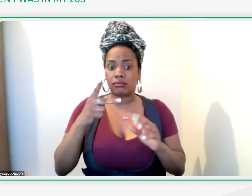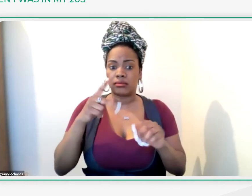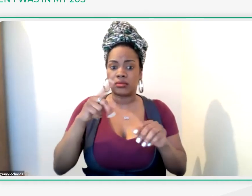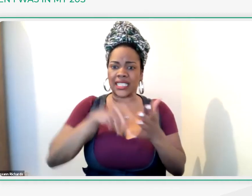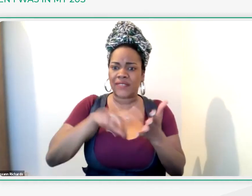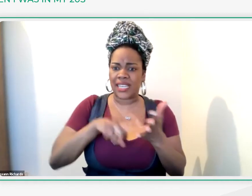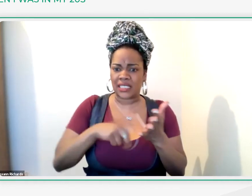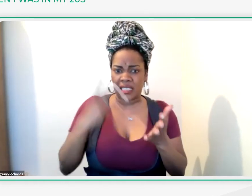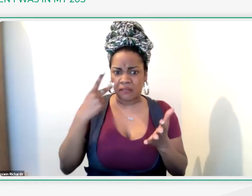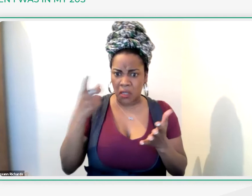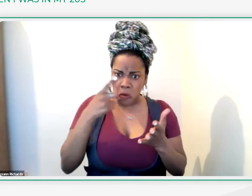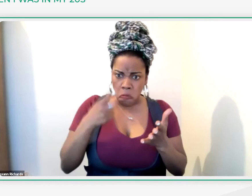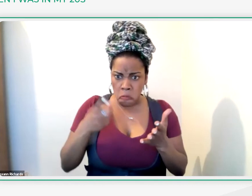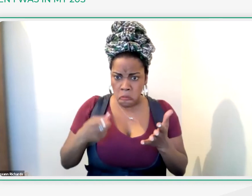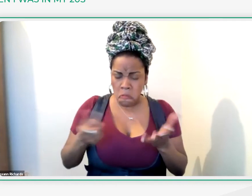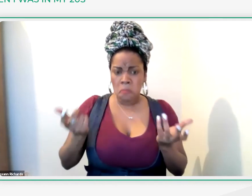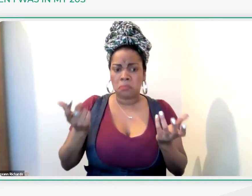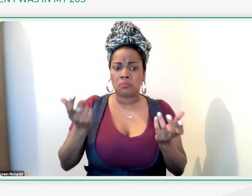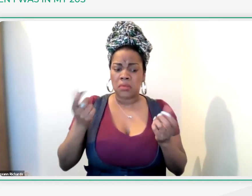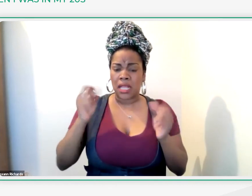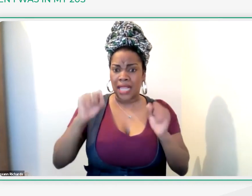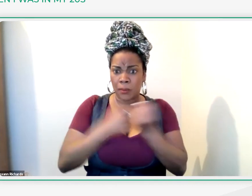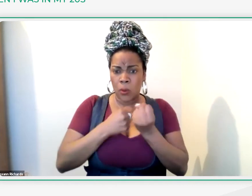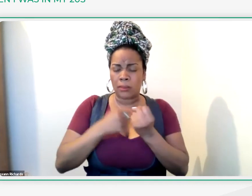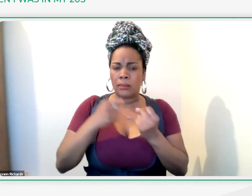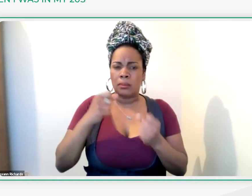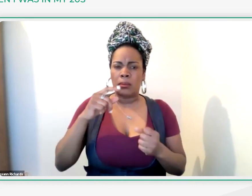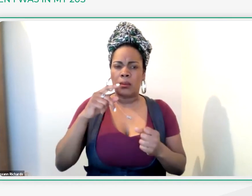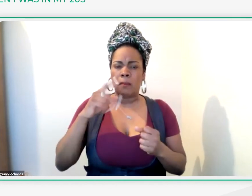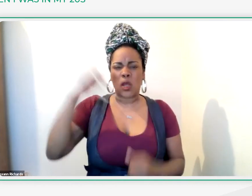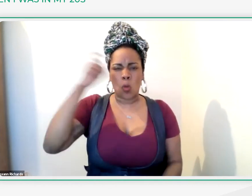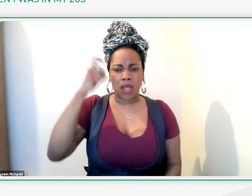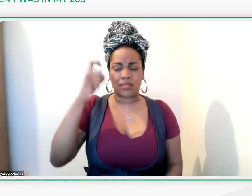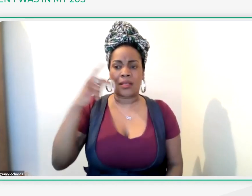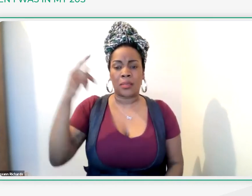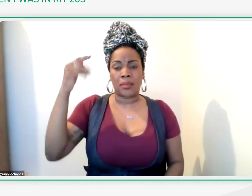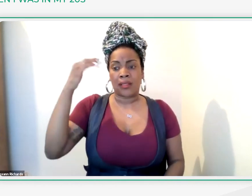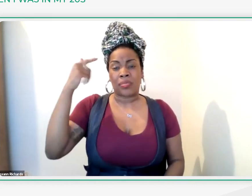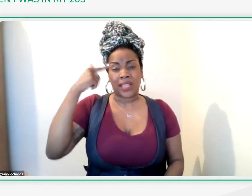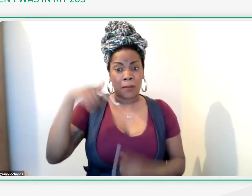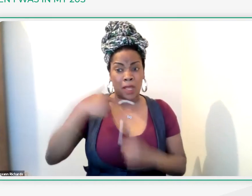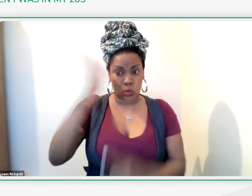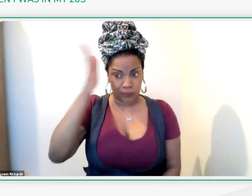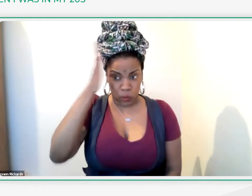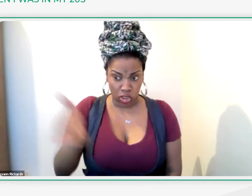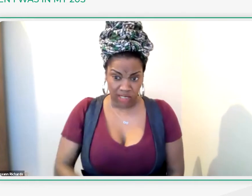Do a little bit of investigating to see what option is there.